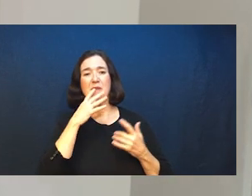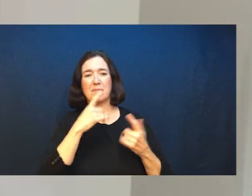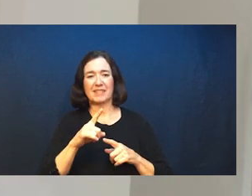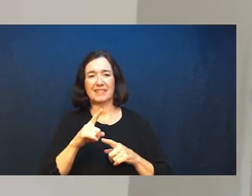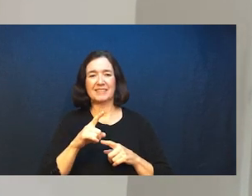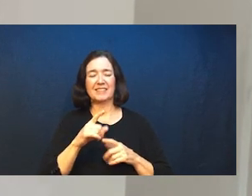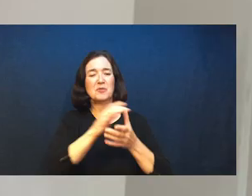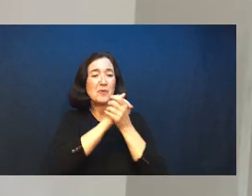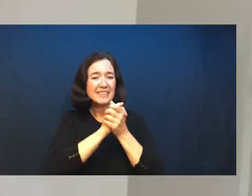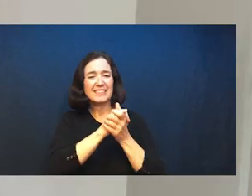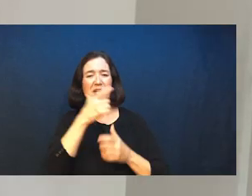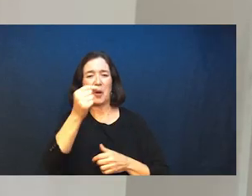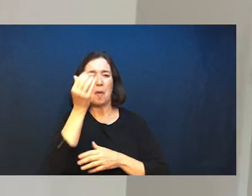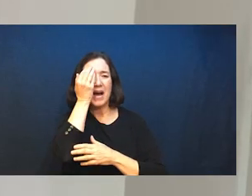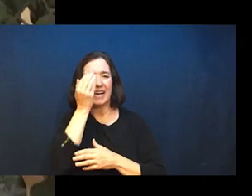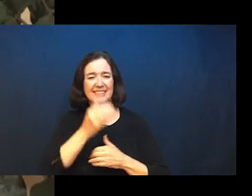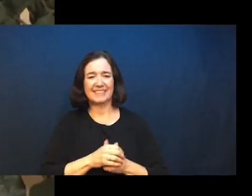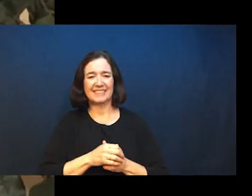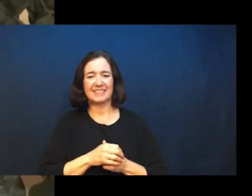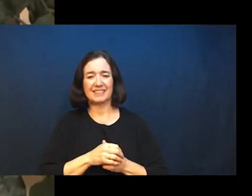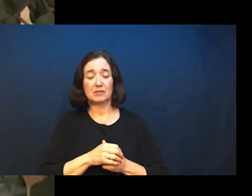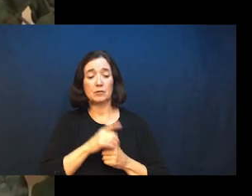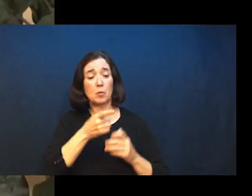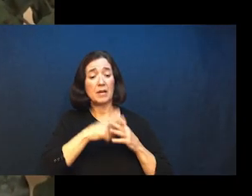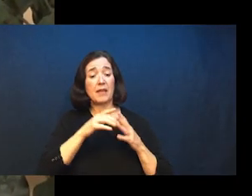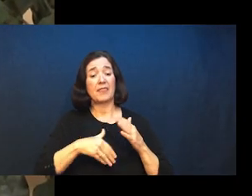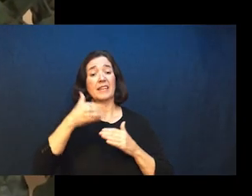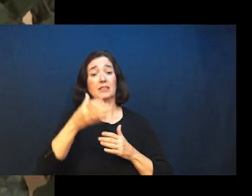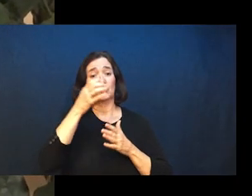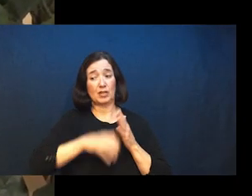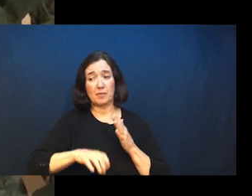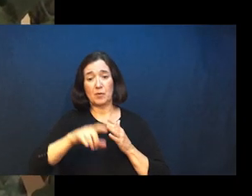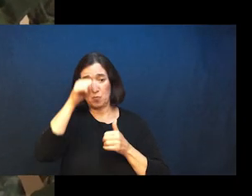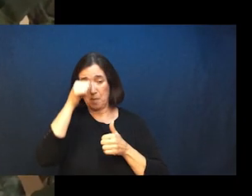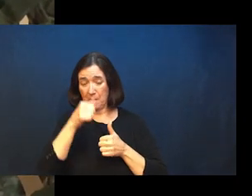As you begin the next chapter, remember, believe in yourself.